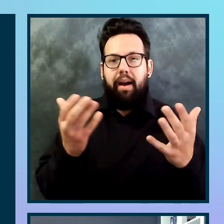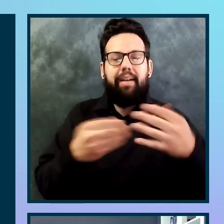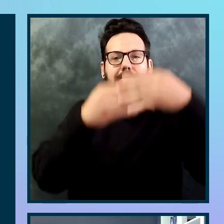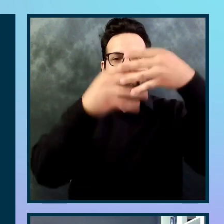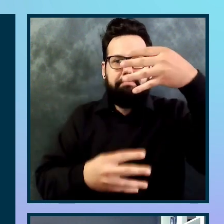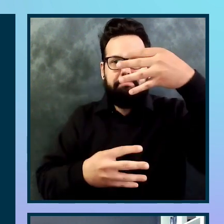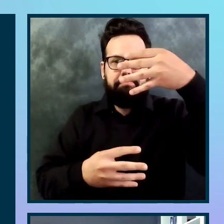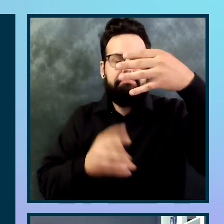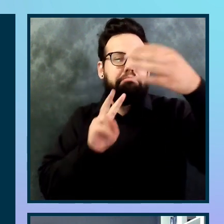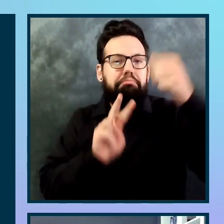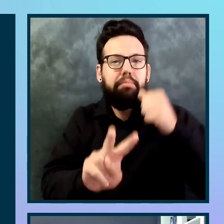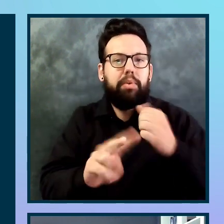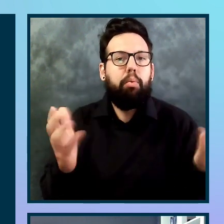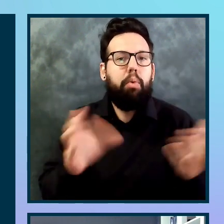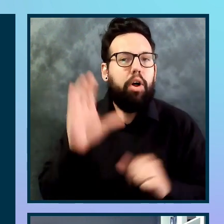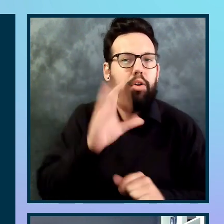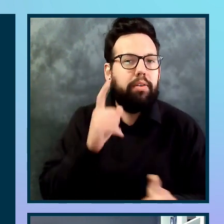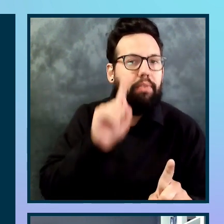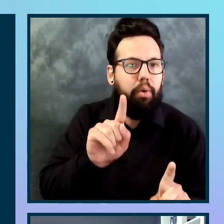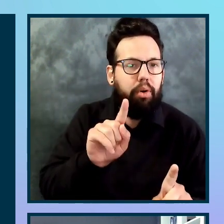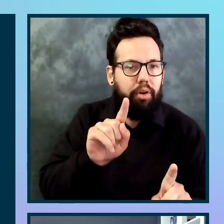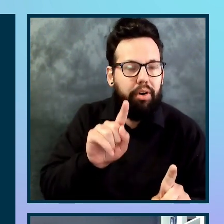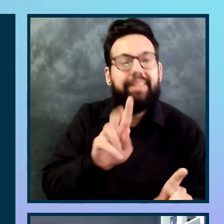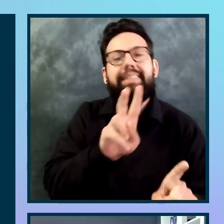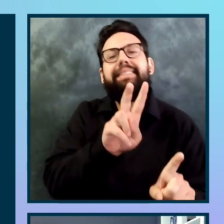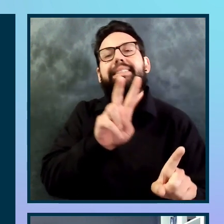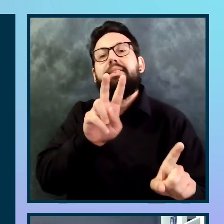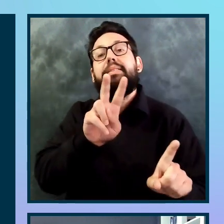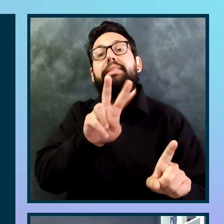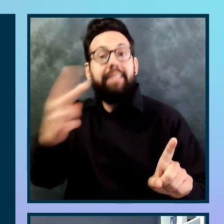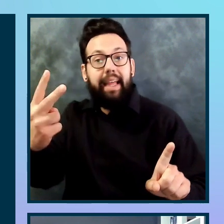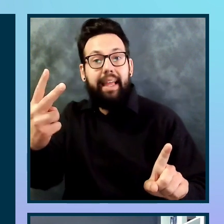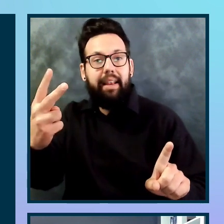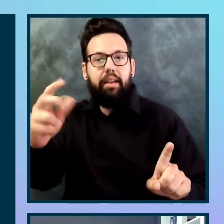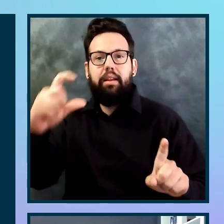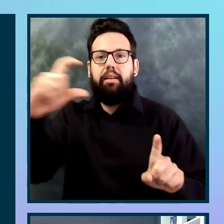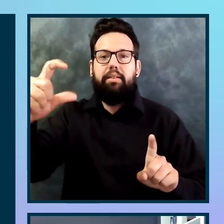and then a box appear underneath the search. It's a list of items or lengths,